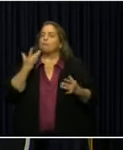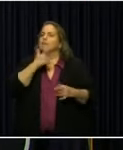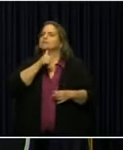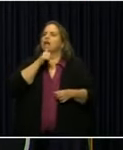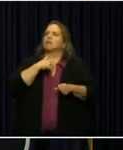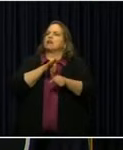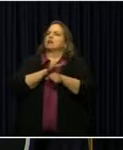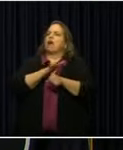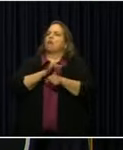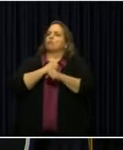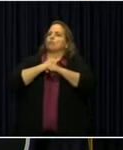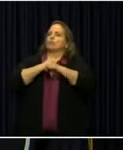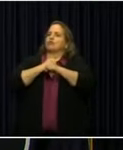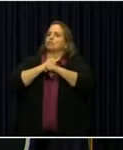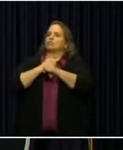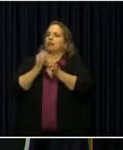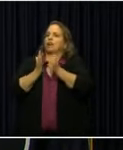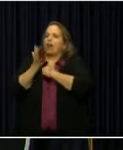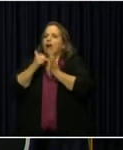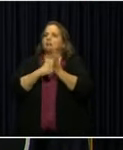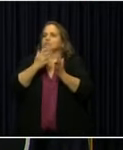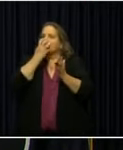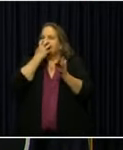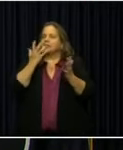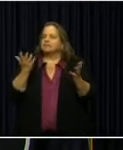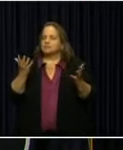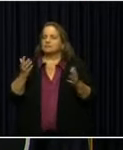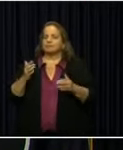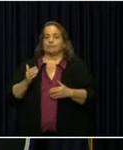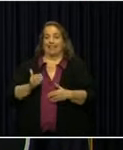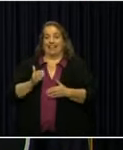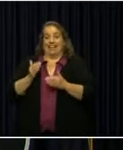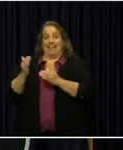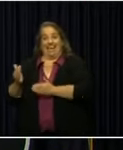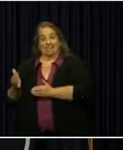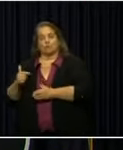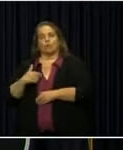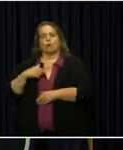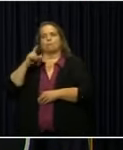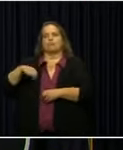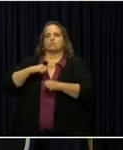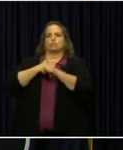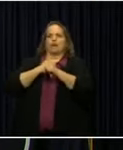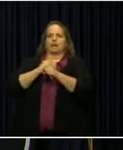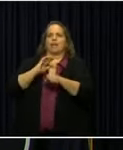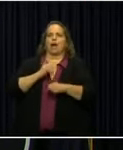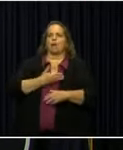HAVE THE ABILITY TO LIMIT